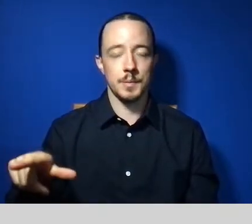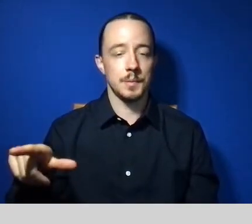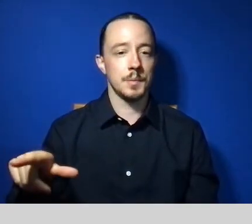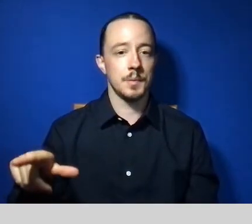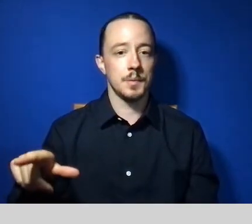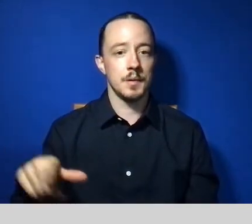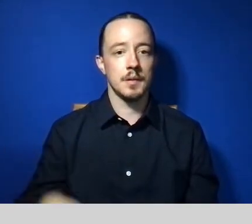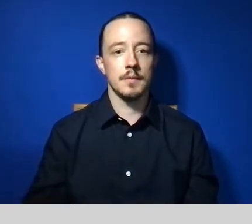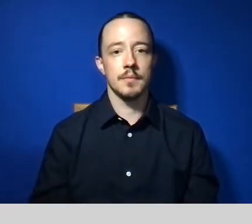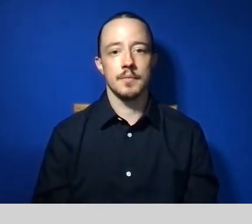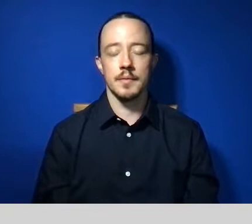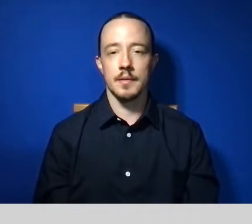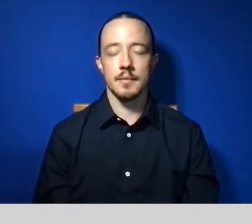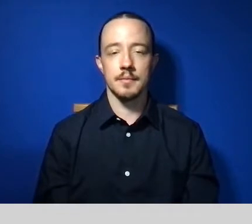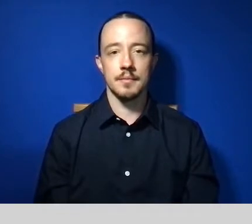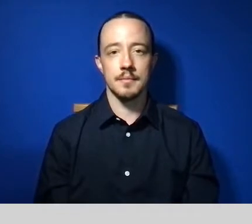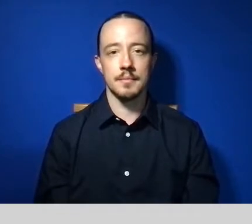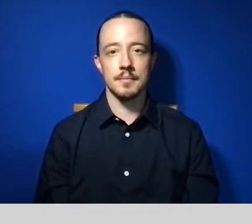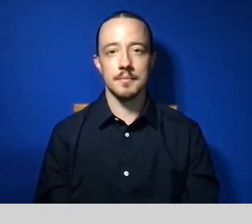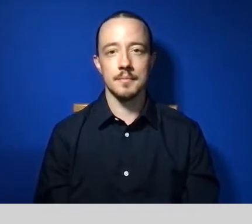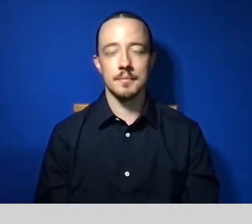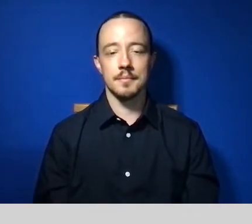which is a trace and zero it's assigned to that.|